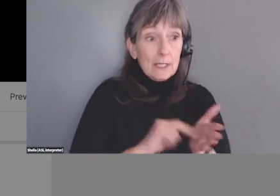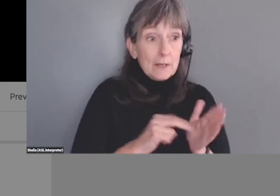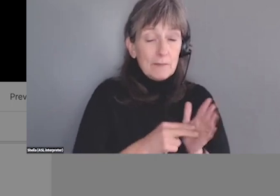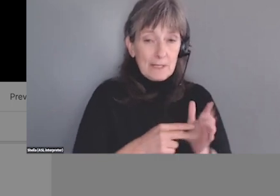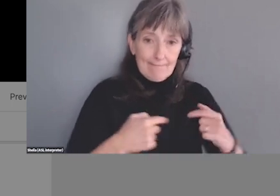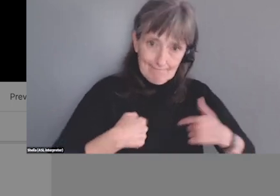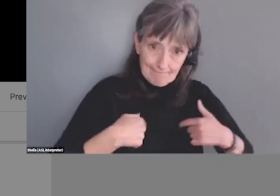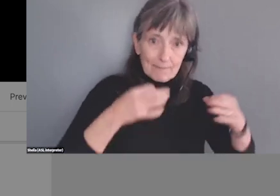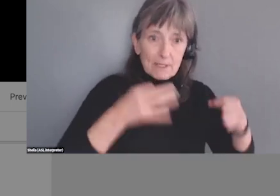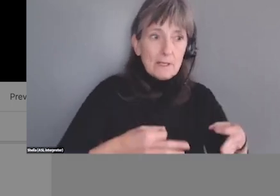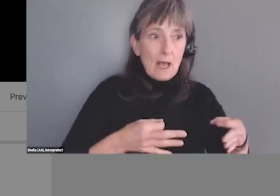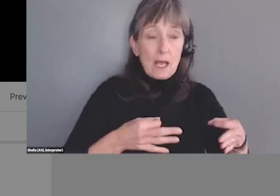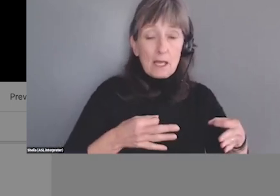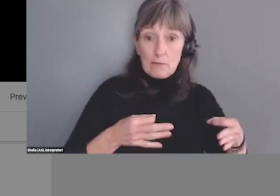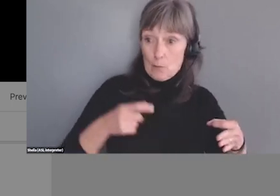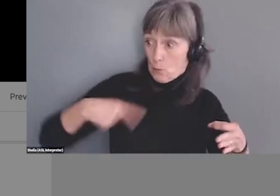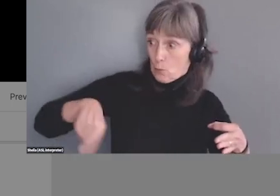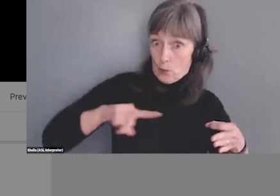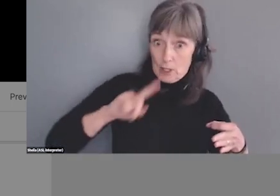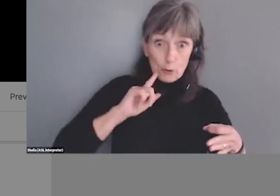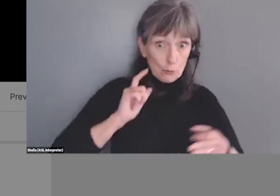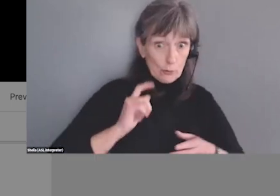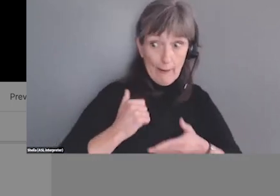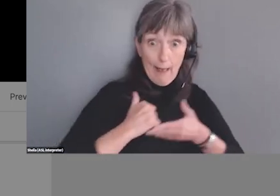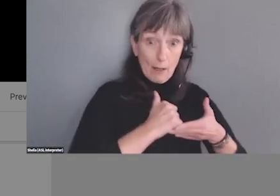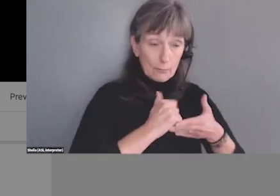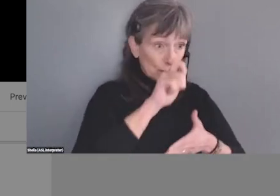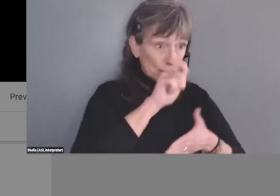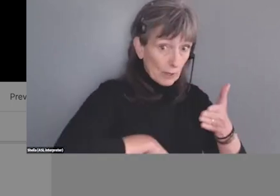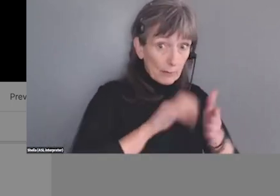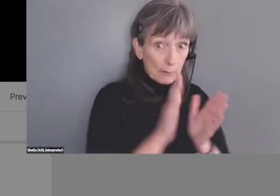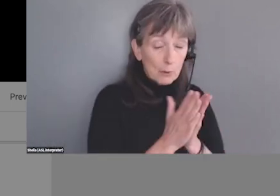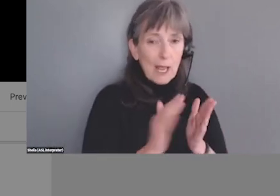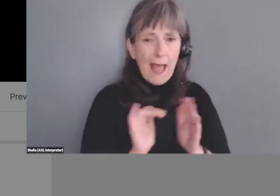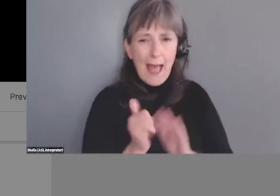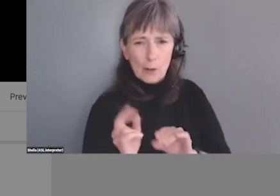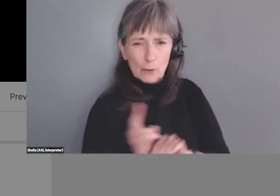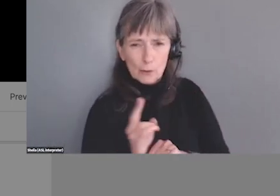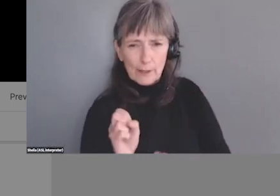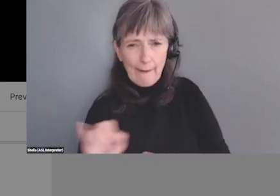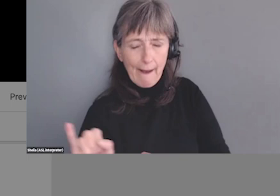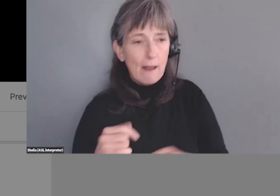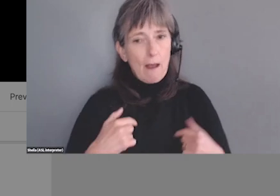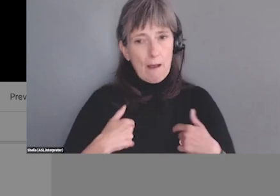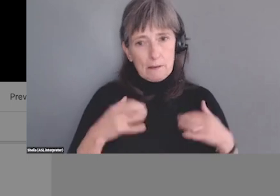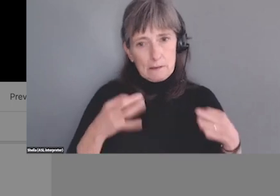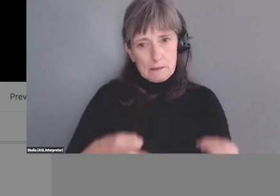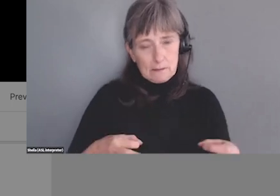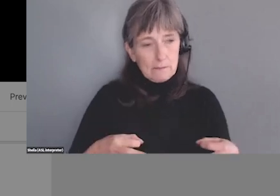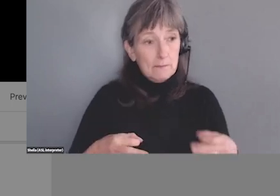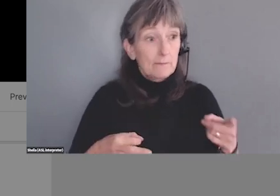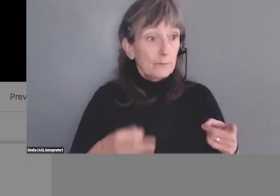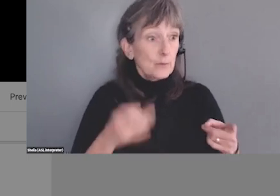AI. So, as you can already see, the functionality of the knowledge base is turned on, and we've